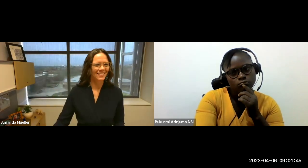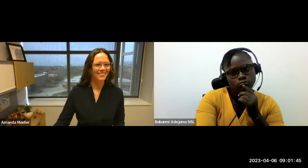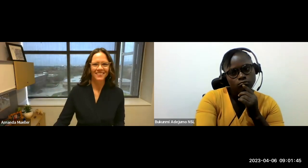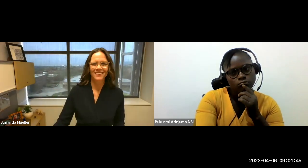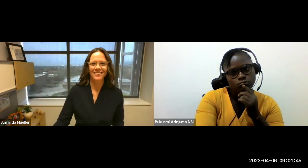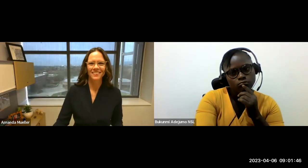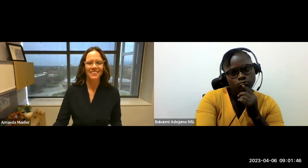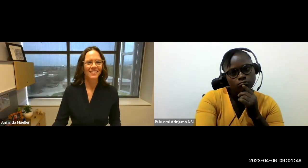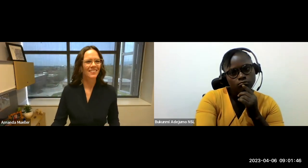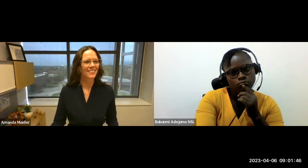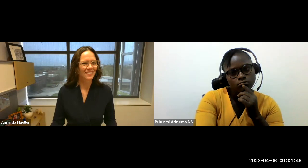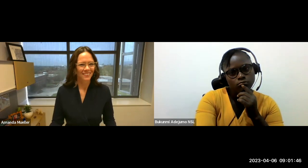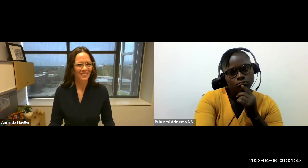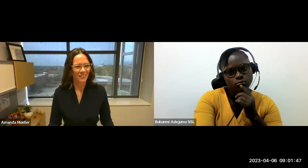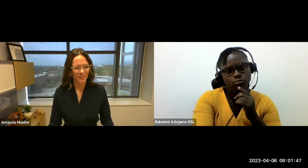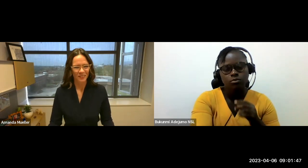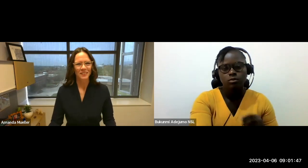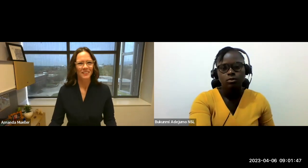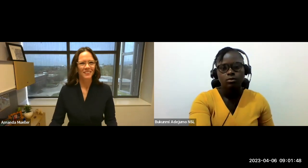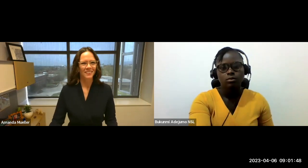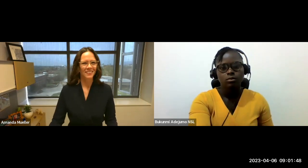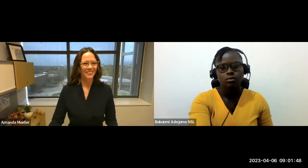Good afternoon and to some good morning.